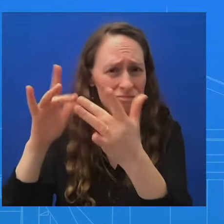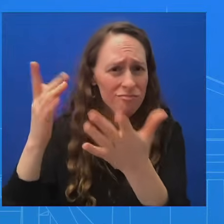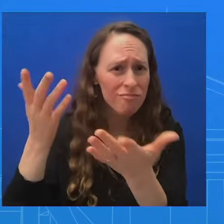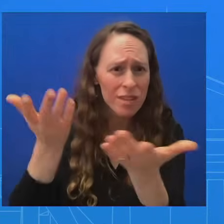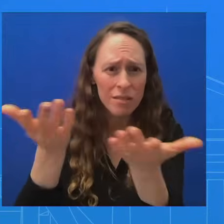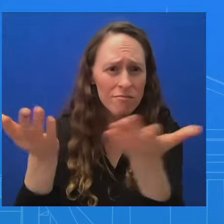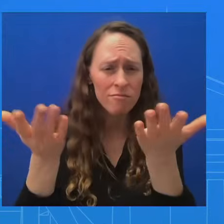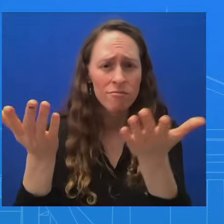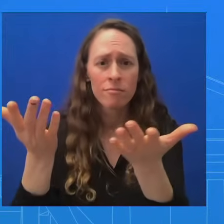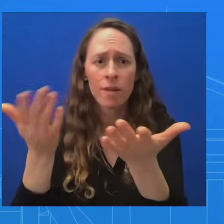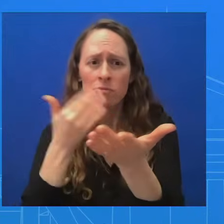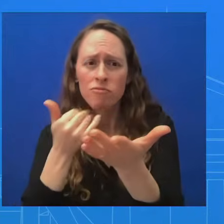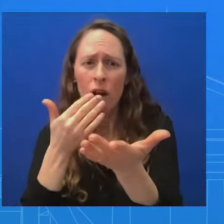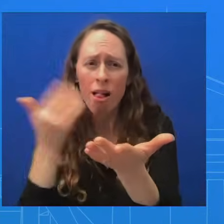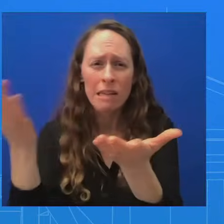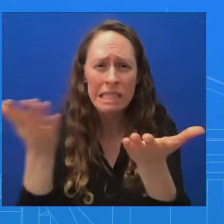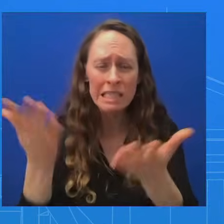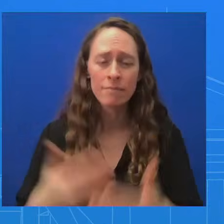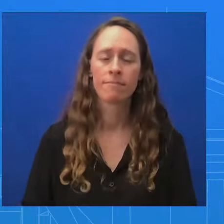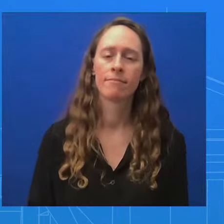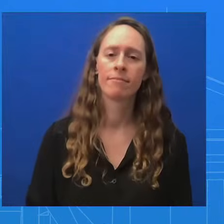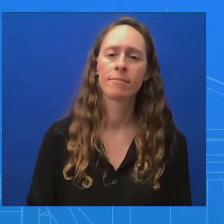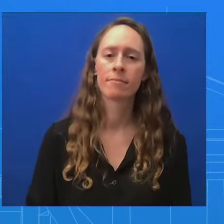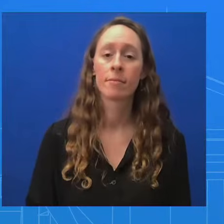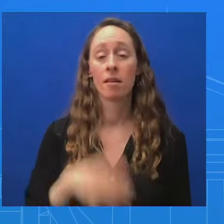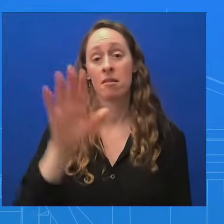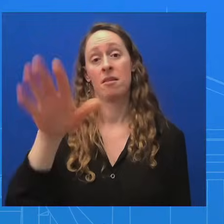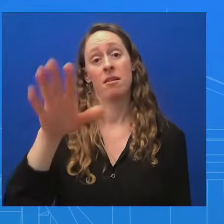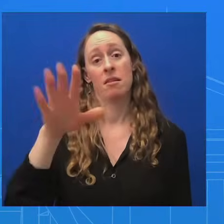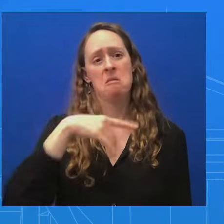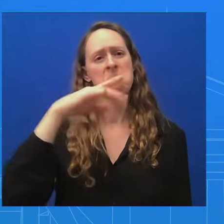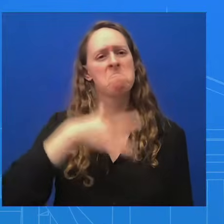But I don't have anything on the schedule to speak to today. The Press: All right. The other question is that when --